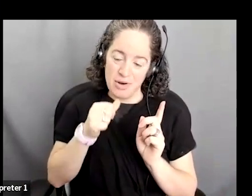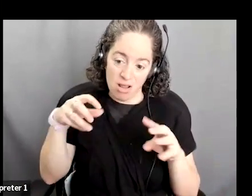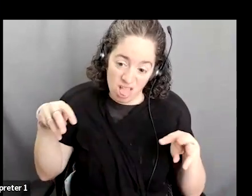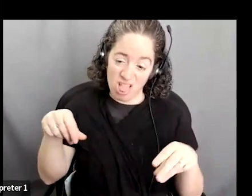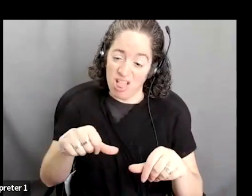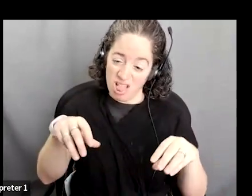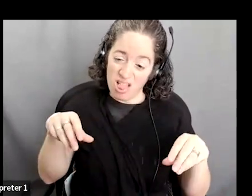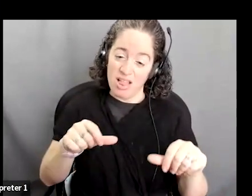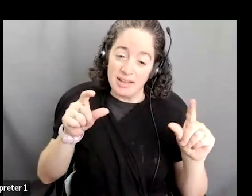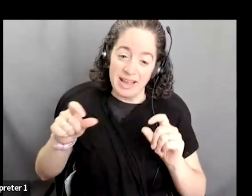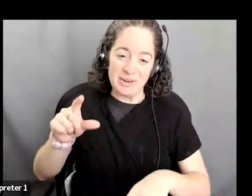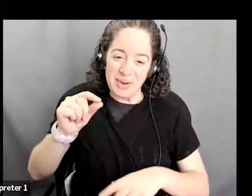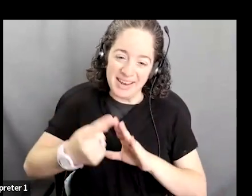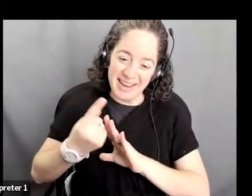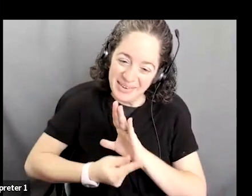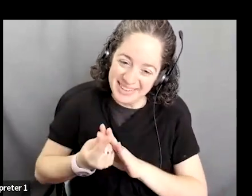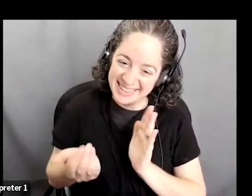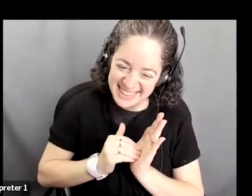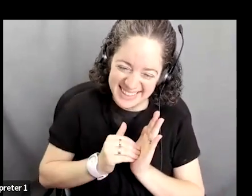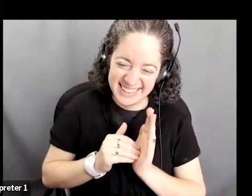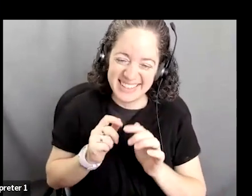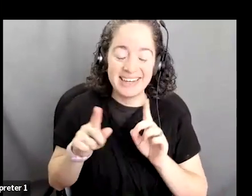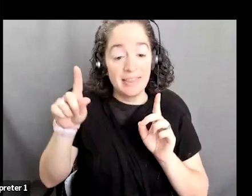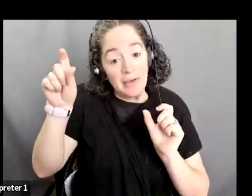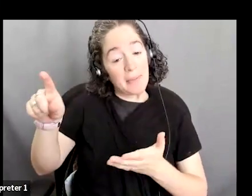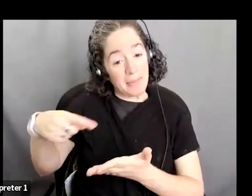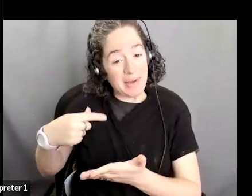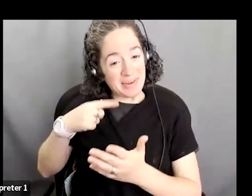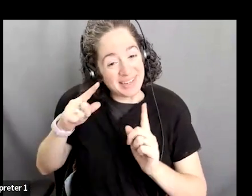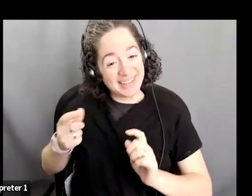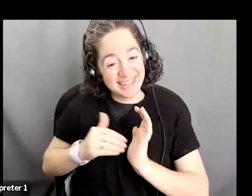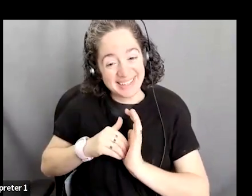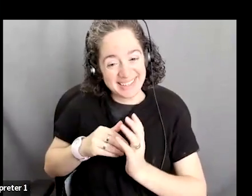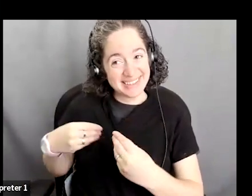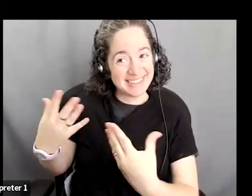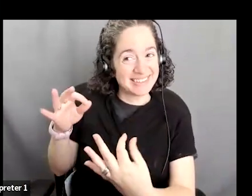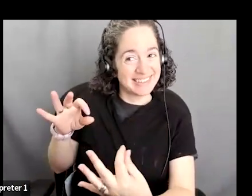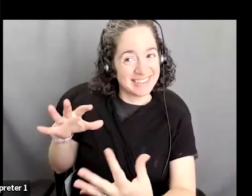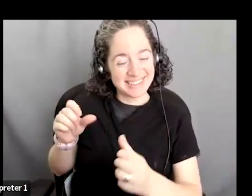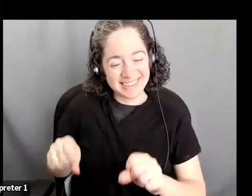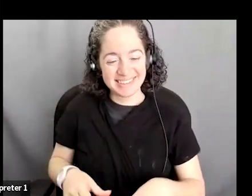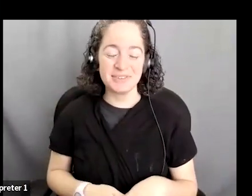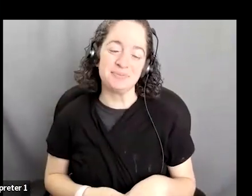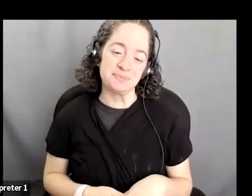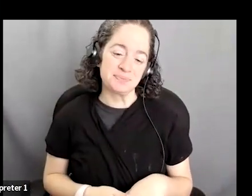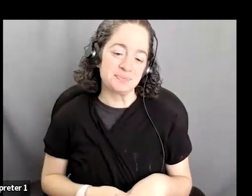but they can pay me to test, retest the plugins, and give them feedback. You know what I would say for someone